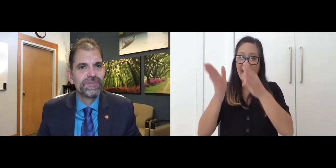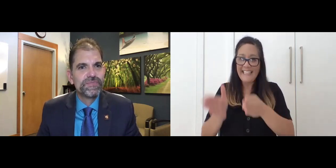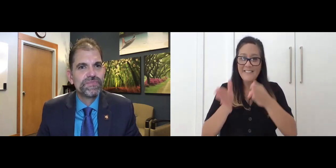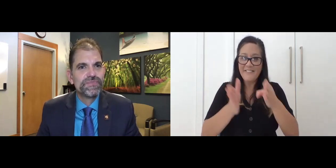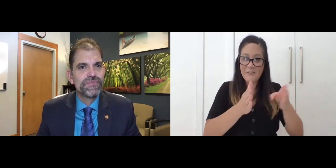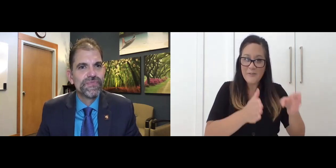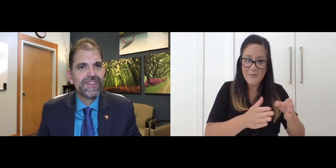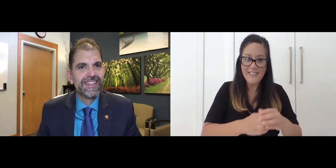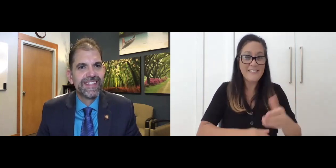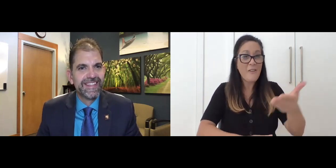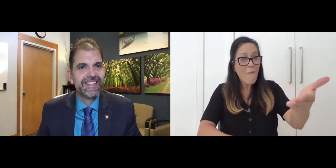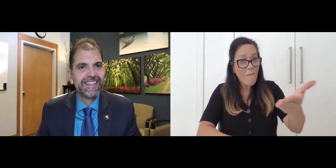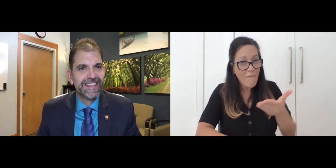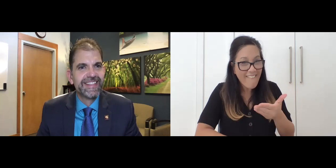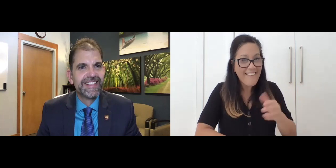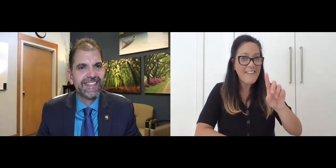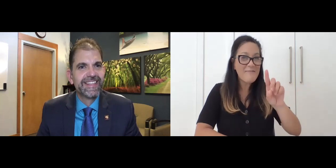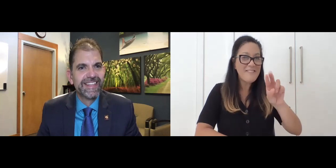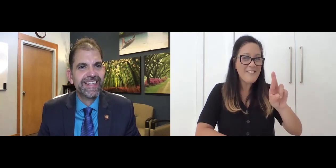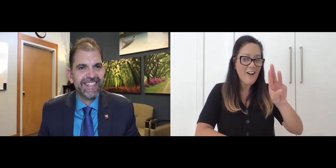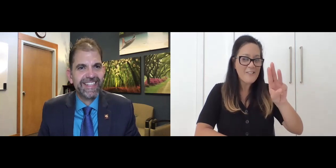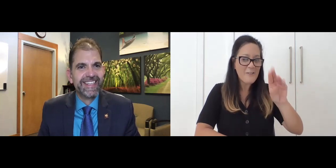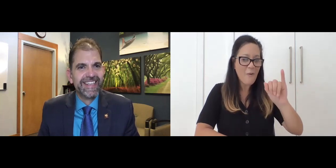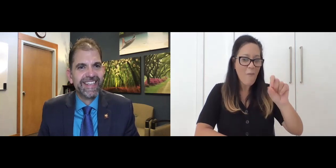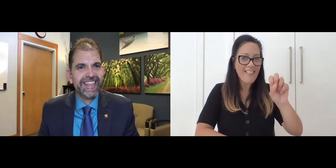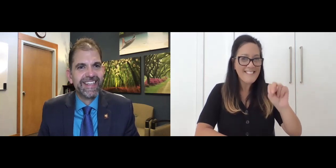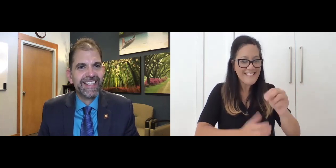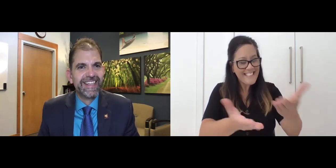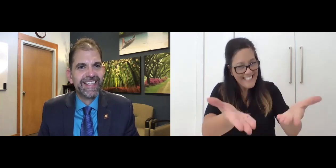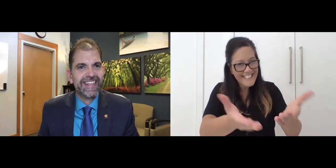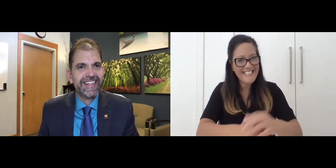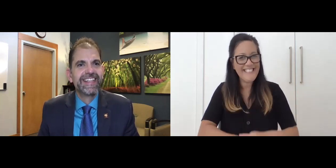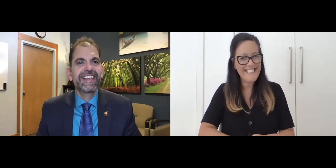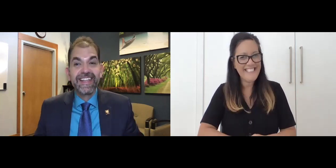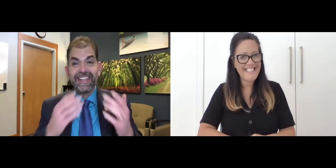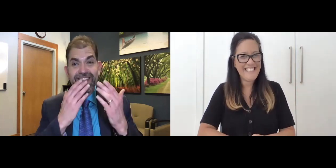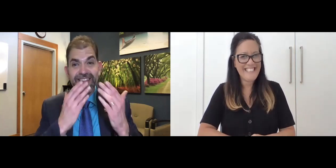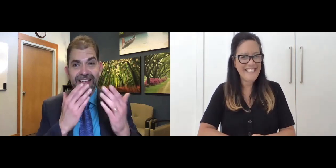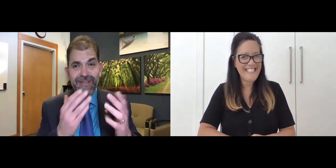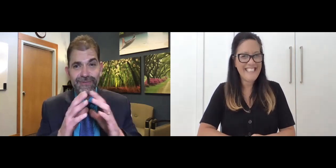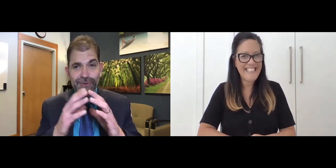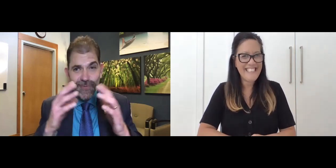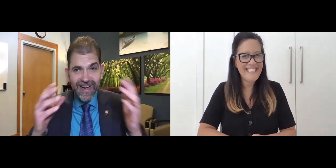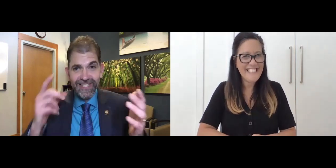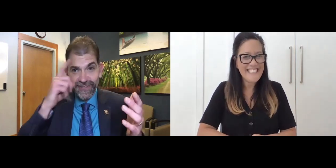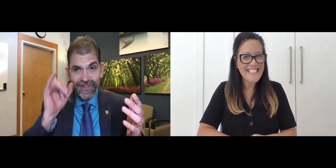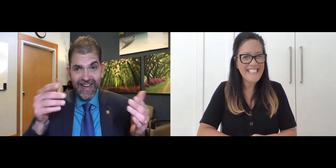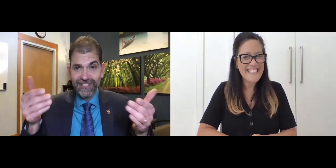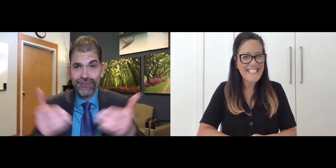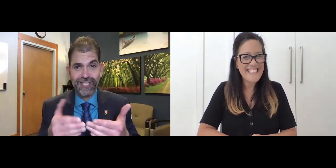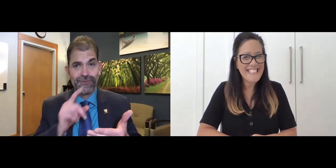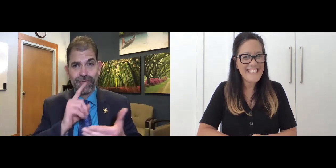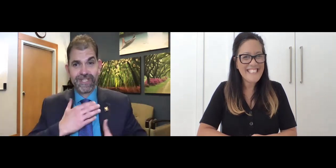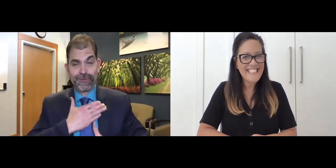and blind individuals. Welcome Dr. Wilson. Thank you so much for having